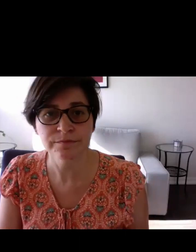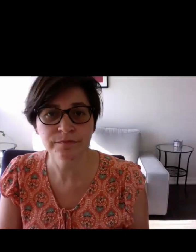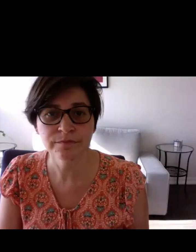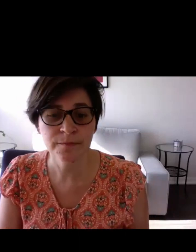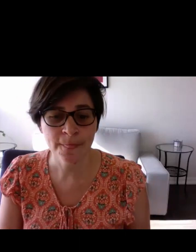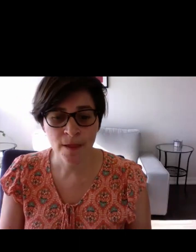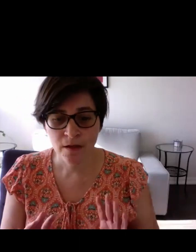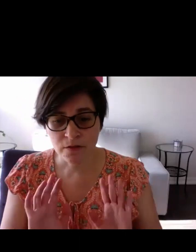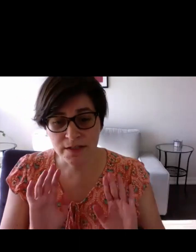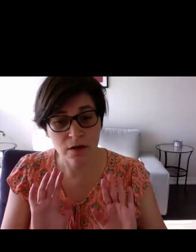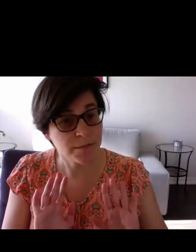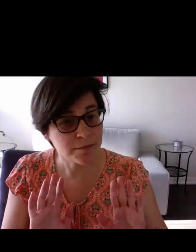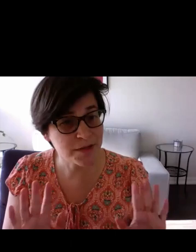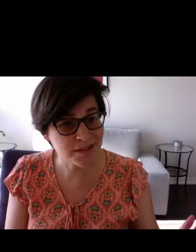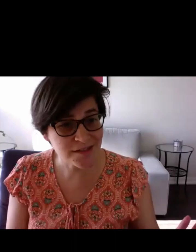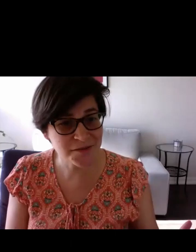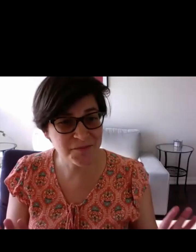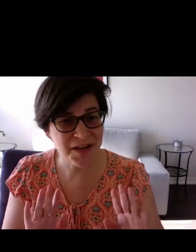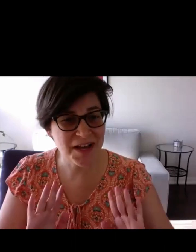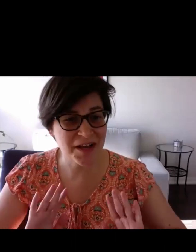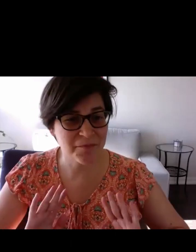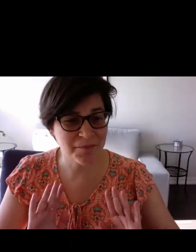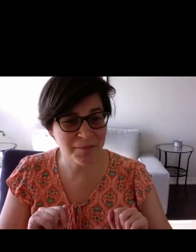So, that’s all of my business.